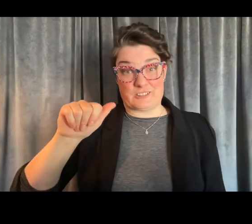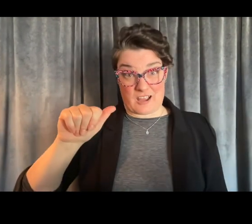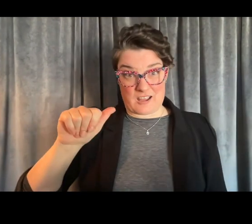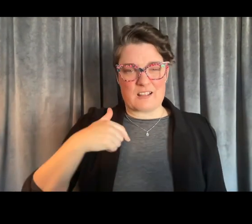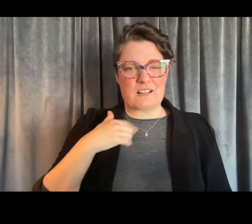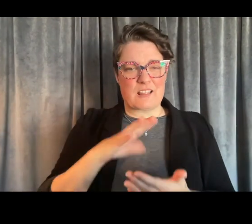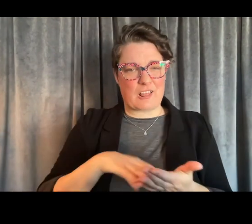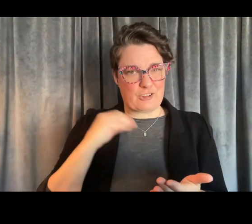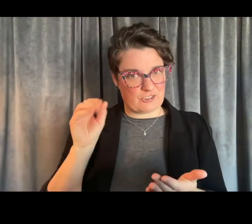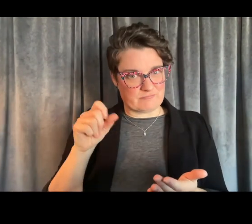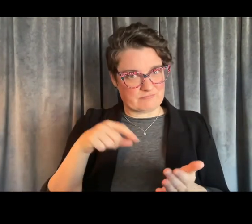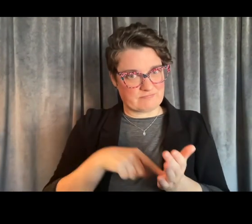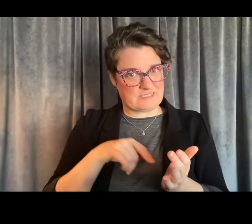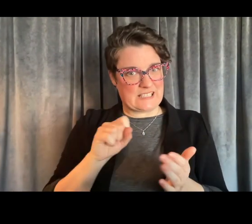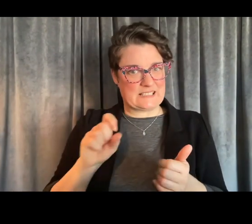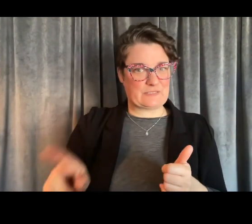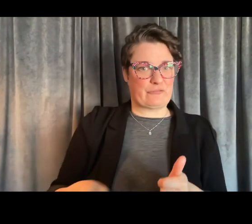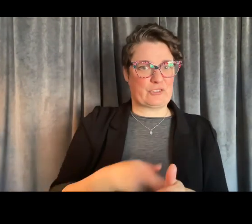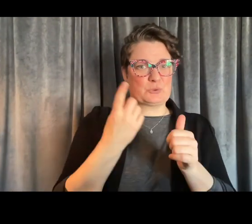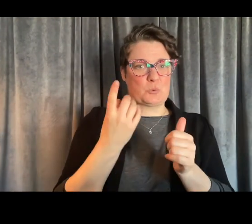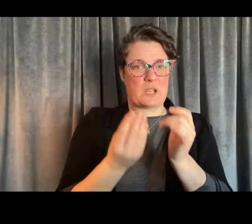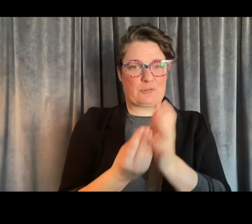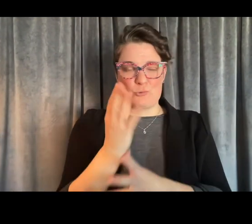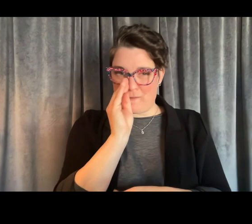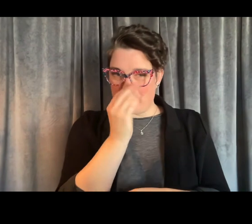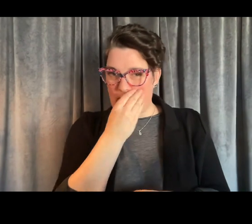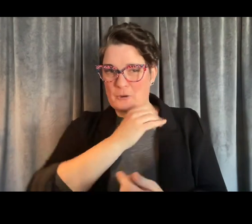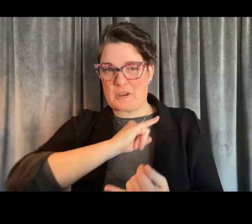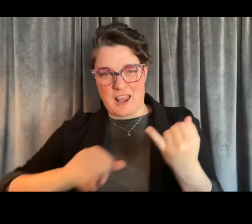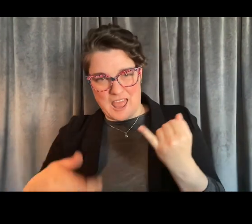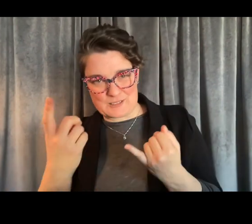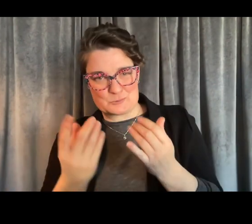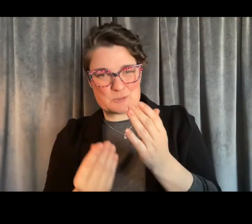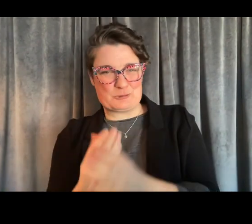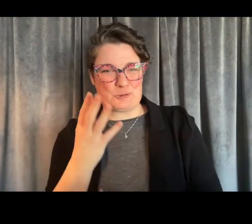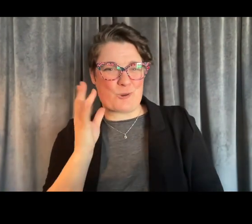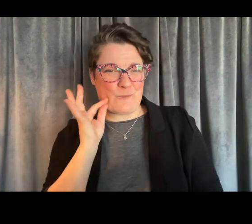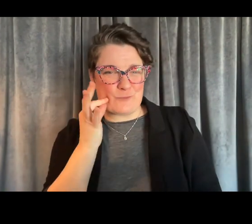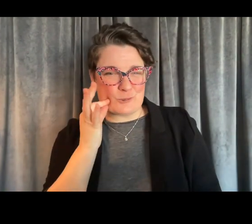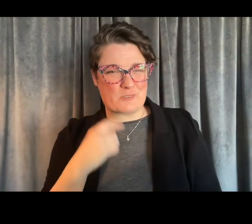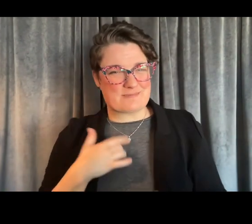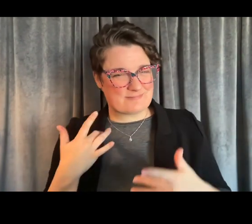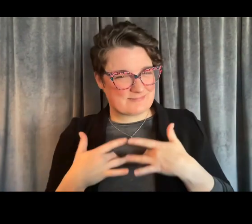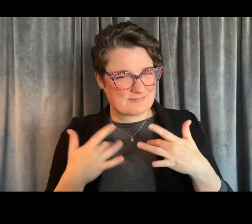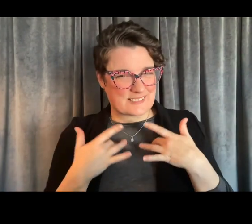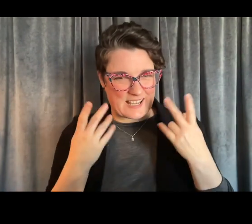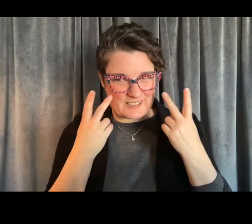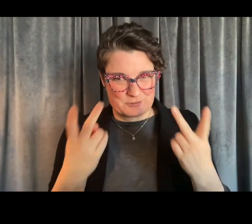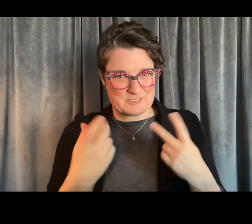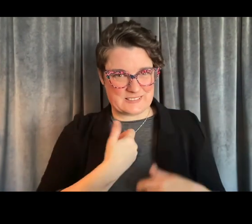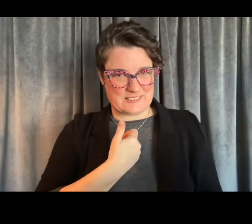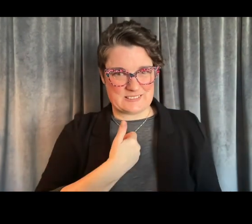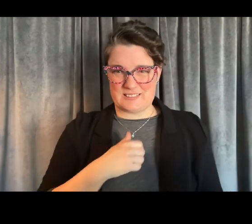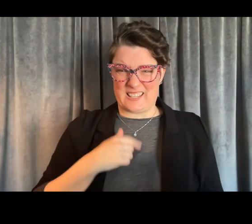the first to flower and the last to fruit. And I'm excited to have that experience. Cause I don't think I've ever been around almond trees before.